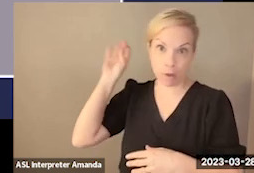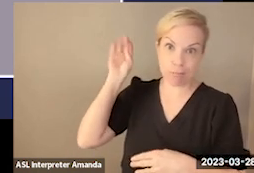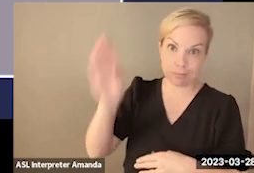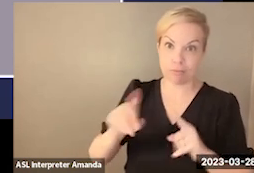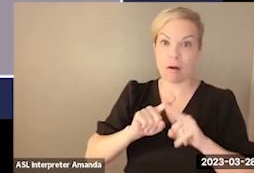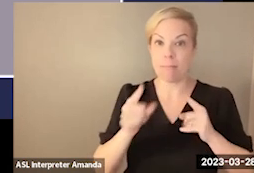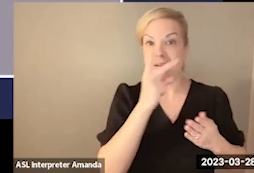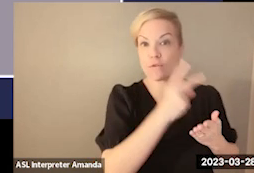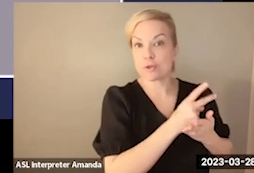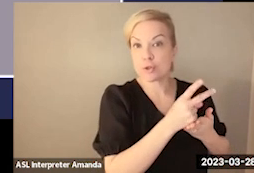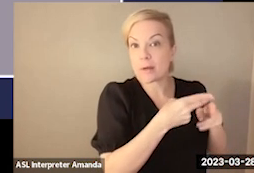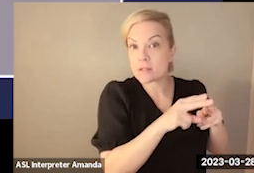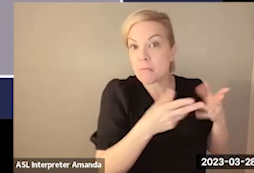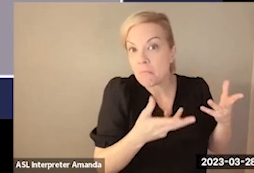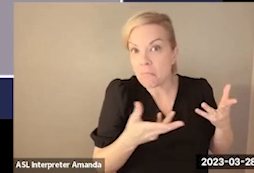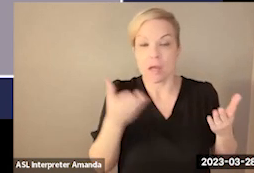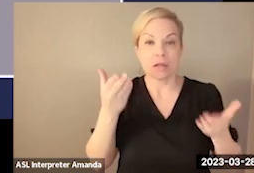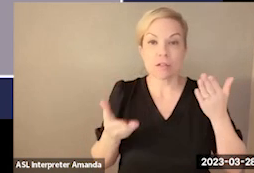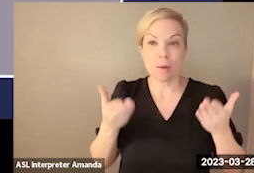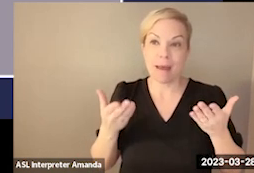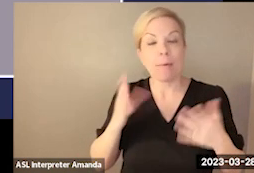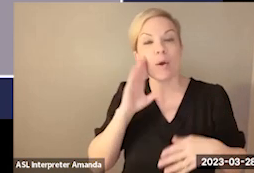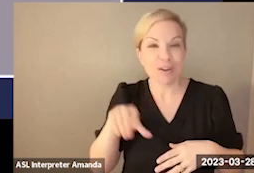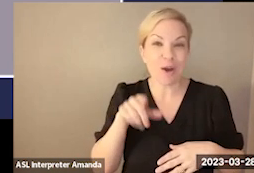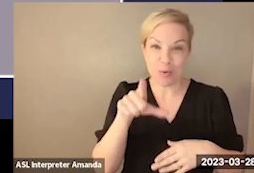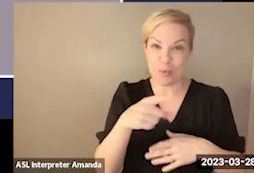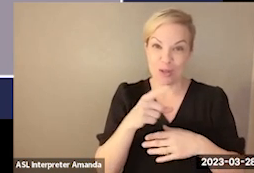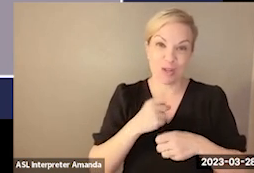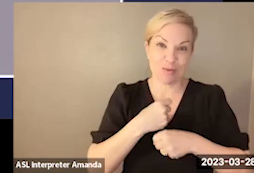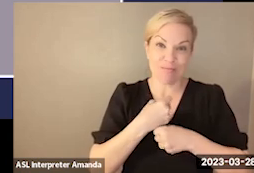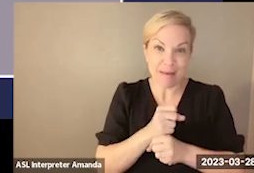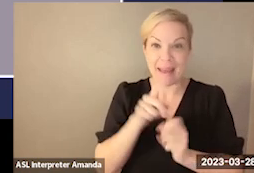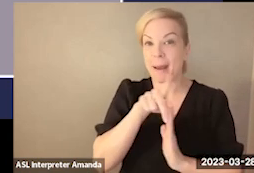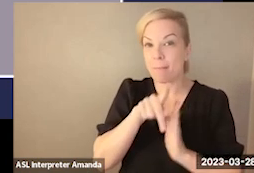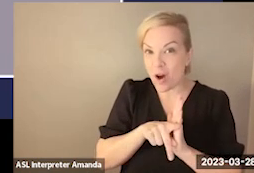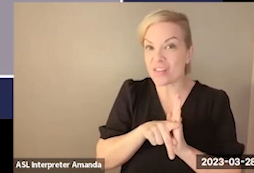Debbie Stine, Science & Technology Policy Academy: And so, as a policymaker, when you have a limited budget, you have to know what's going to get the biggest bang for the buck.